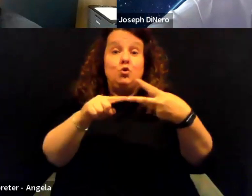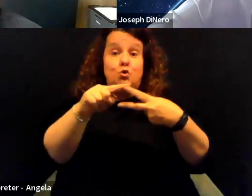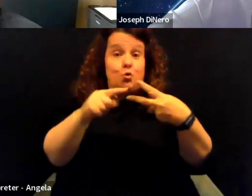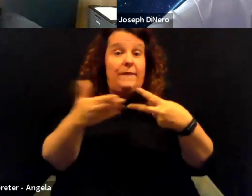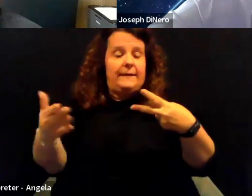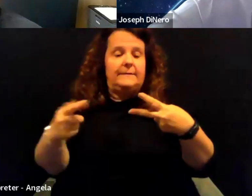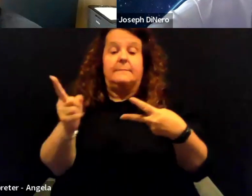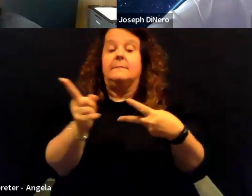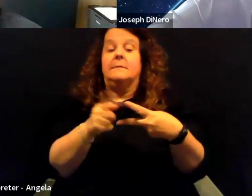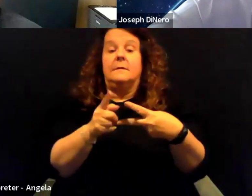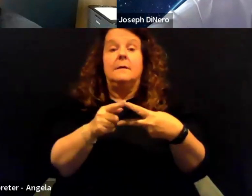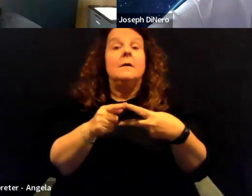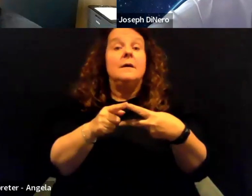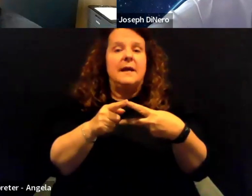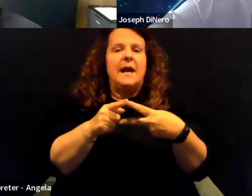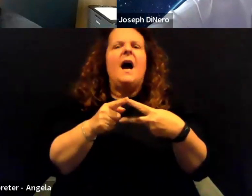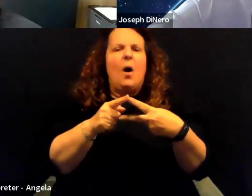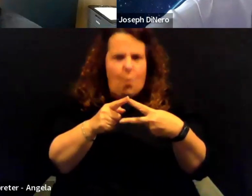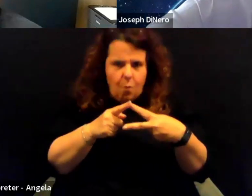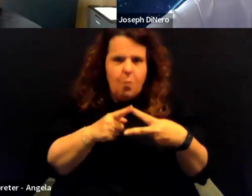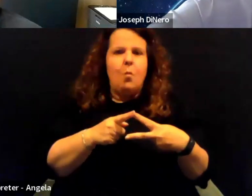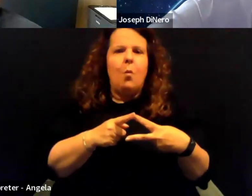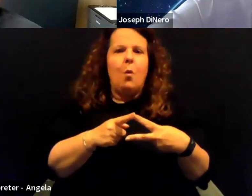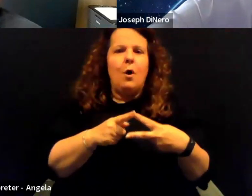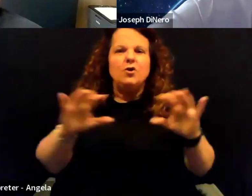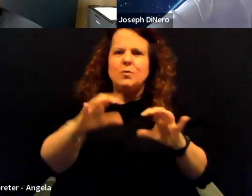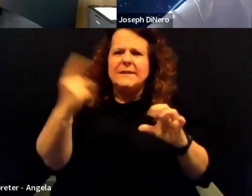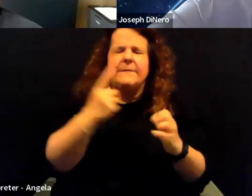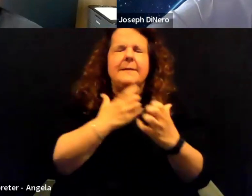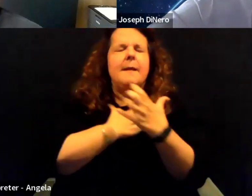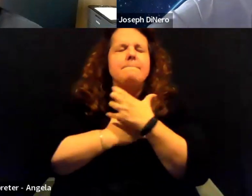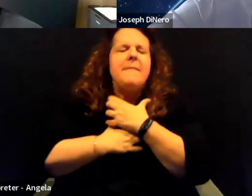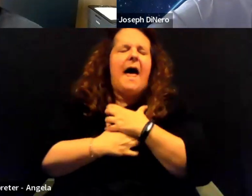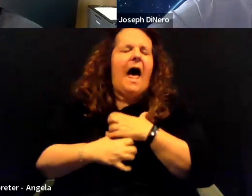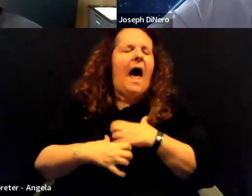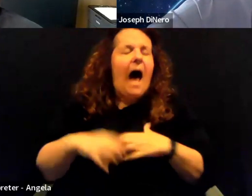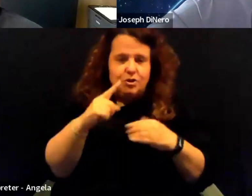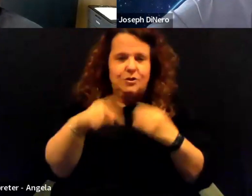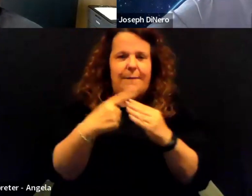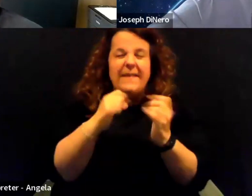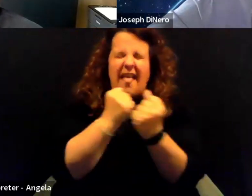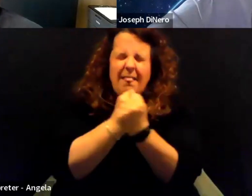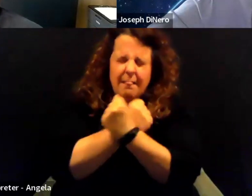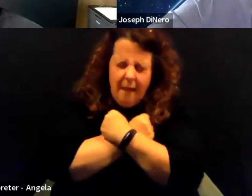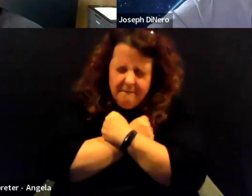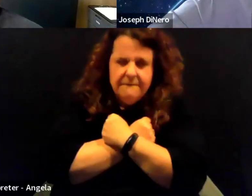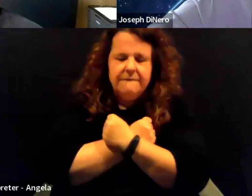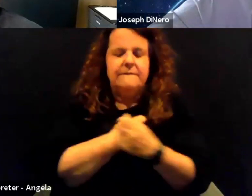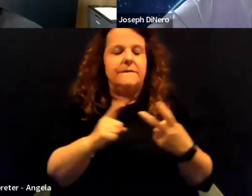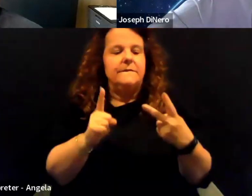I want to, I want to be able to do something that I'm passionate about, that I really love, and I want to be able to help people.